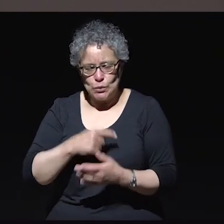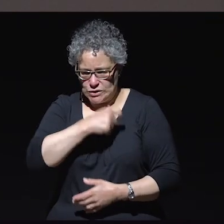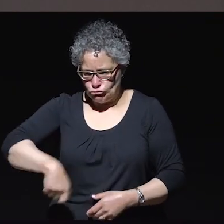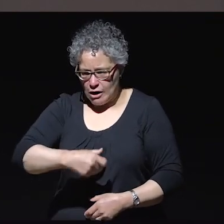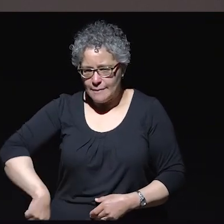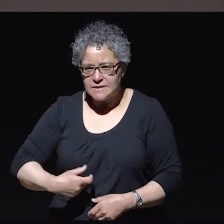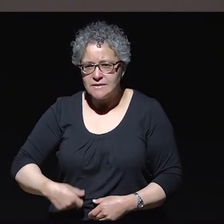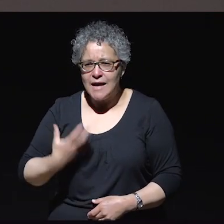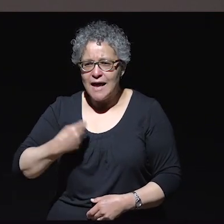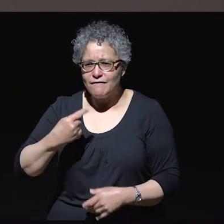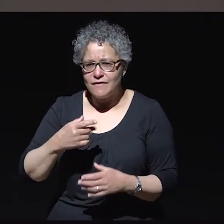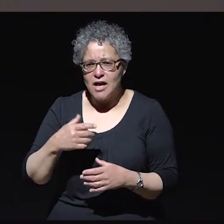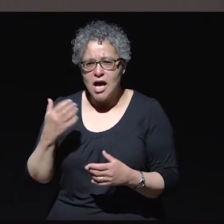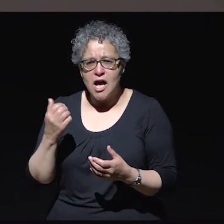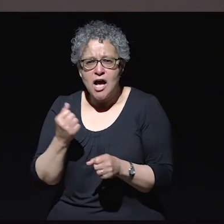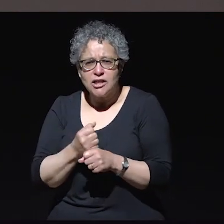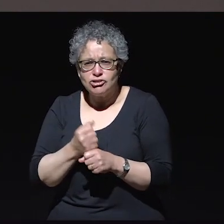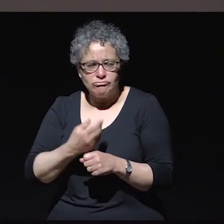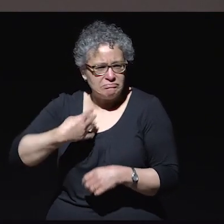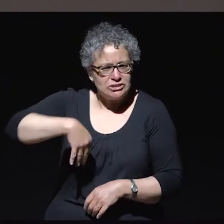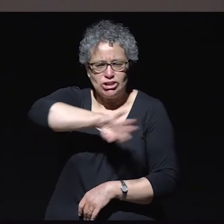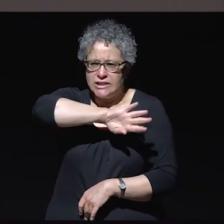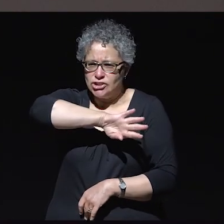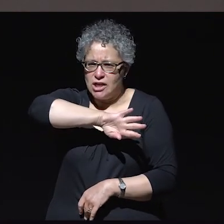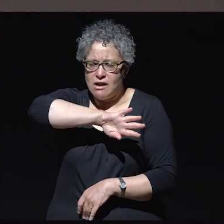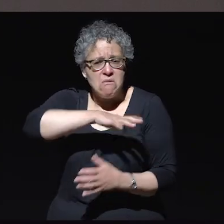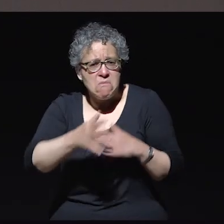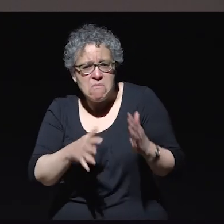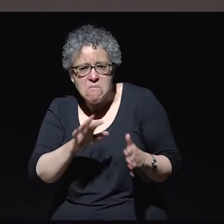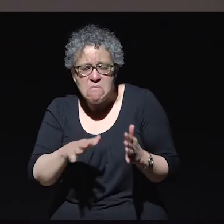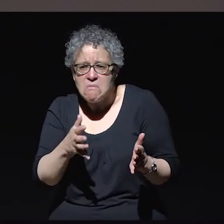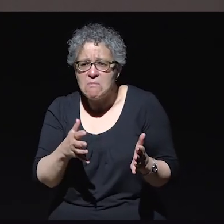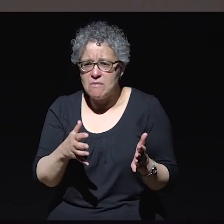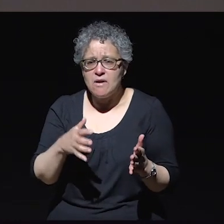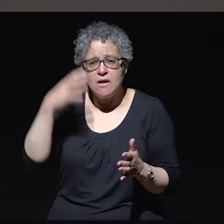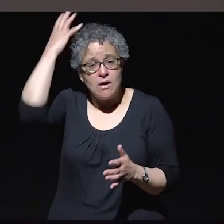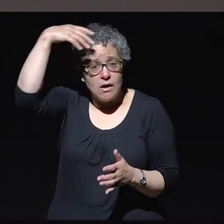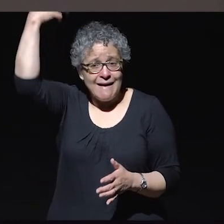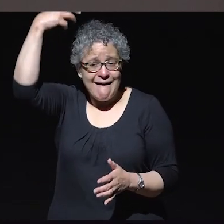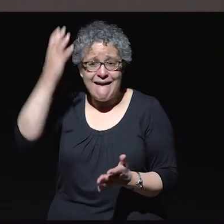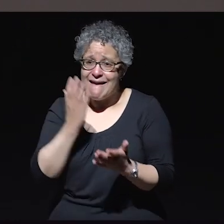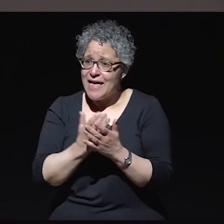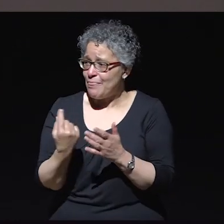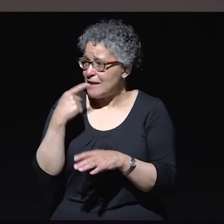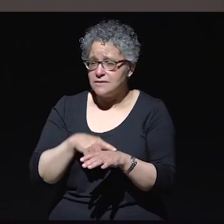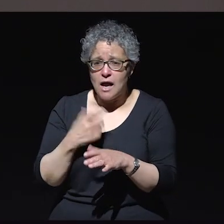almost as if it's about to be wrapped around her, her hair actually very fashionable for the period, but nonetheless and indeed,